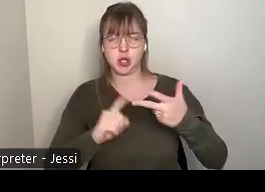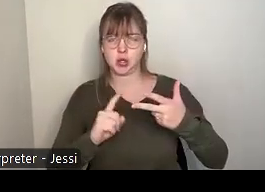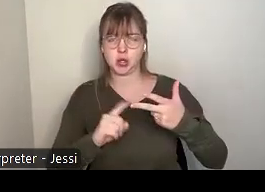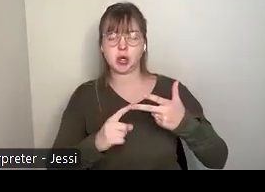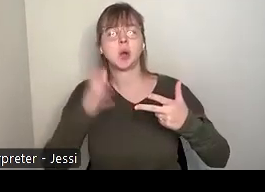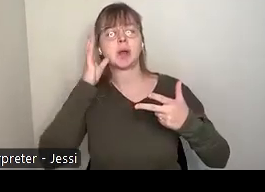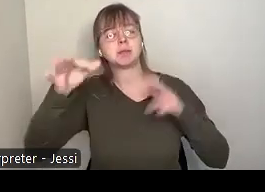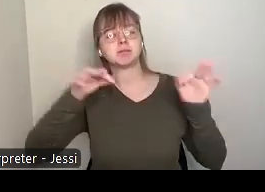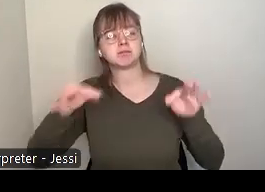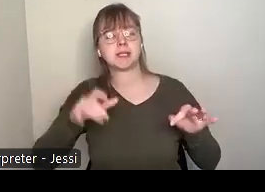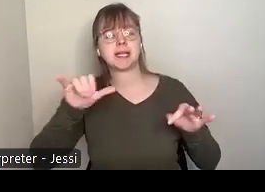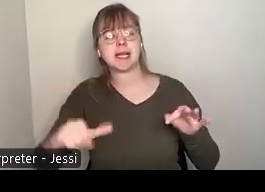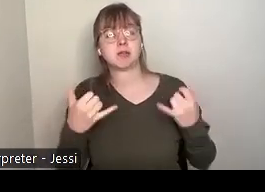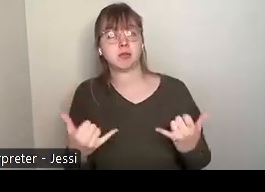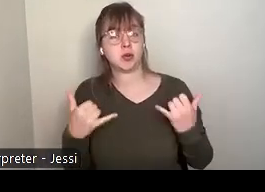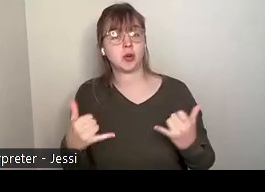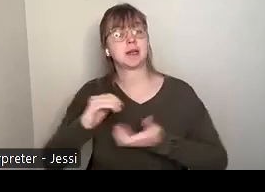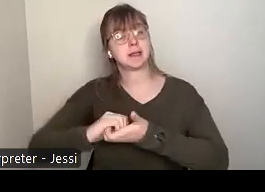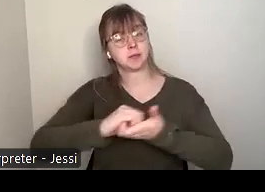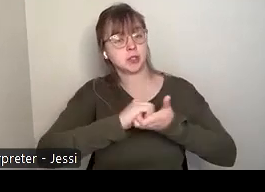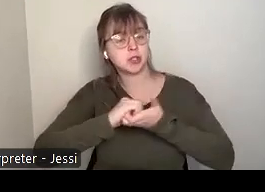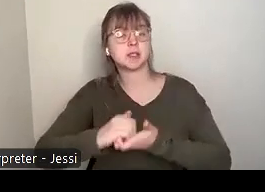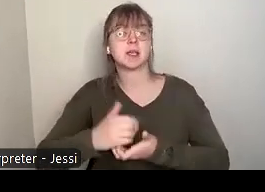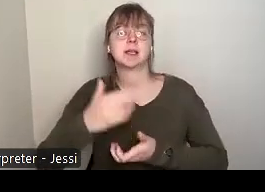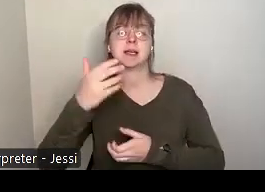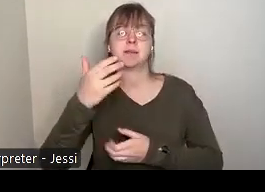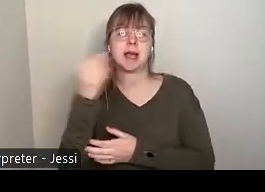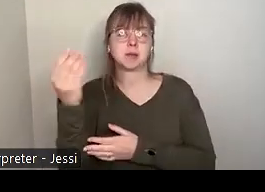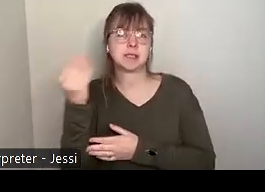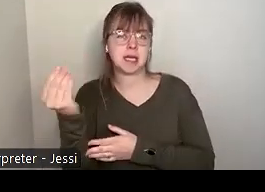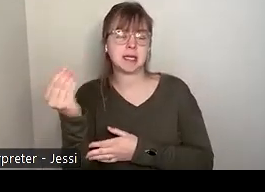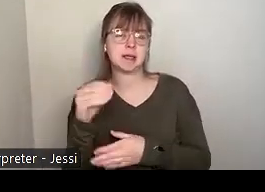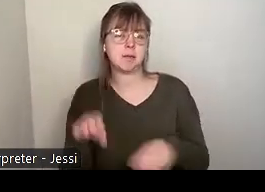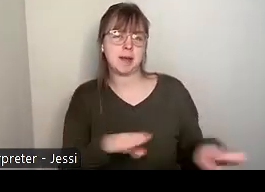of pediatric Behavioral Health and Wellness not really outside the service obviously but outside